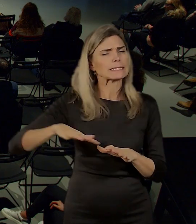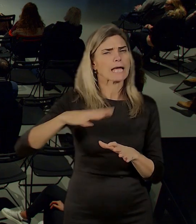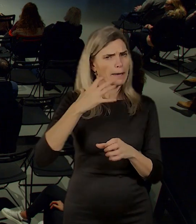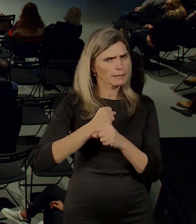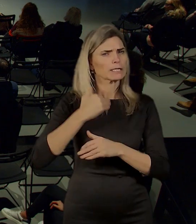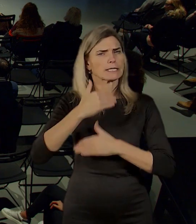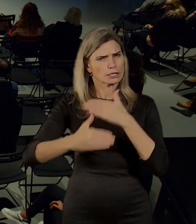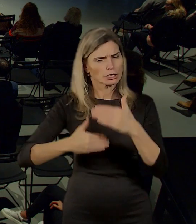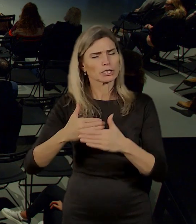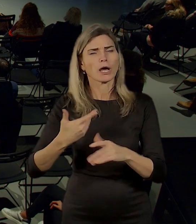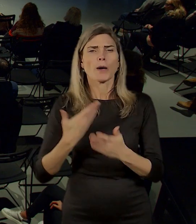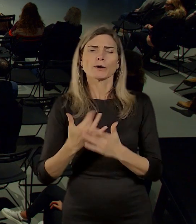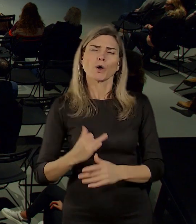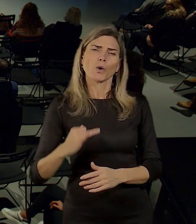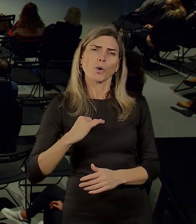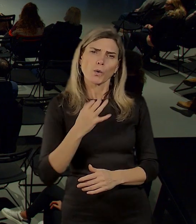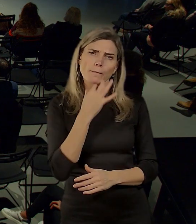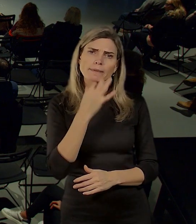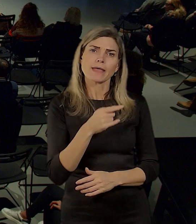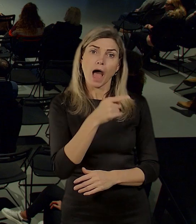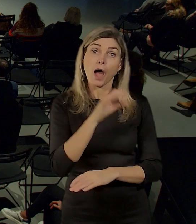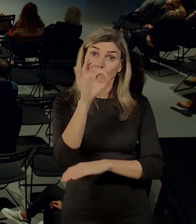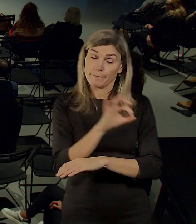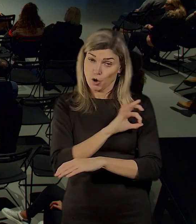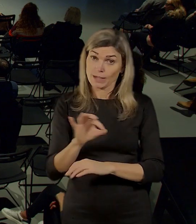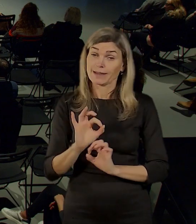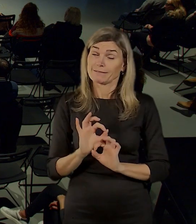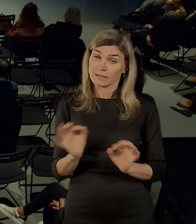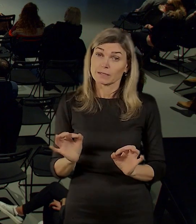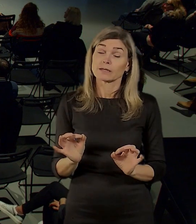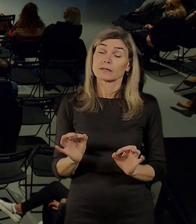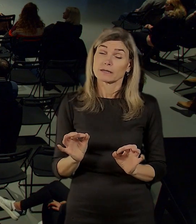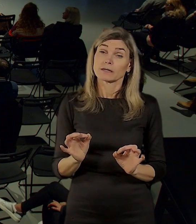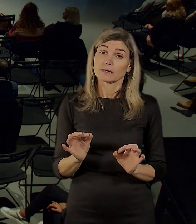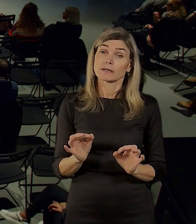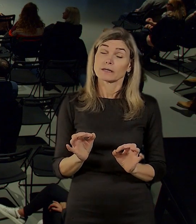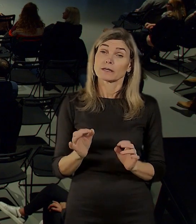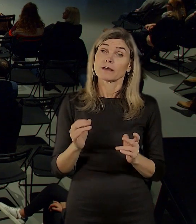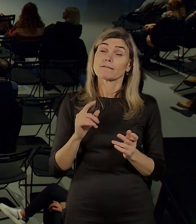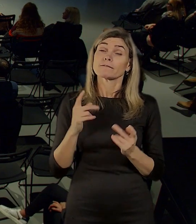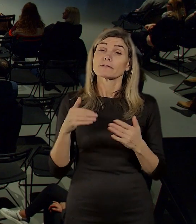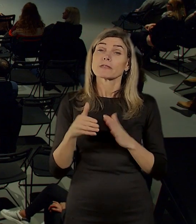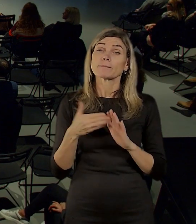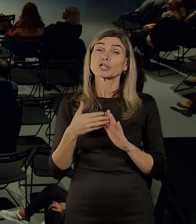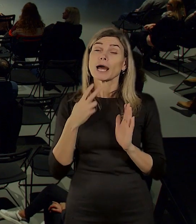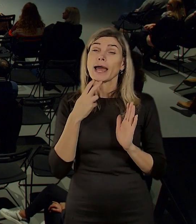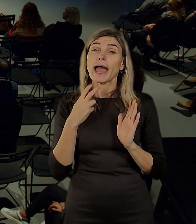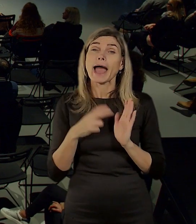and photovoltaics there. I suspect around a thousand square meters. So just, if you have it in mind, I would be interested in, for example, the installed